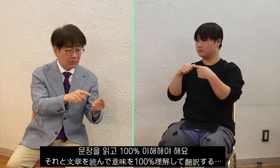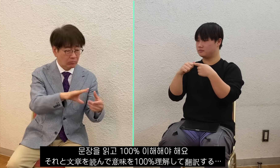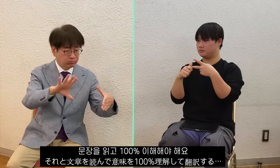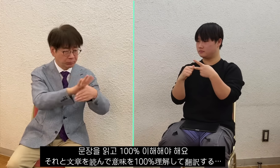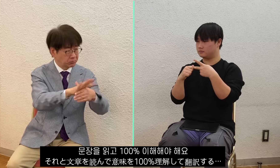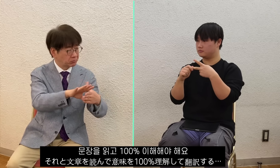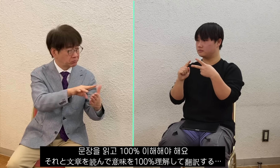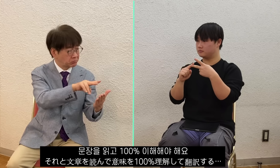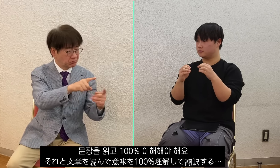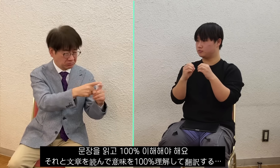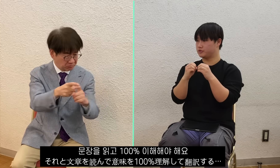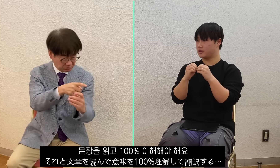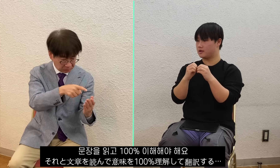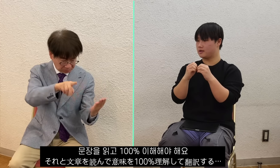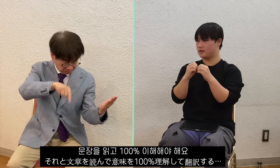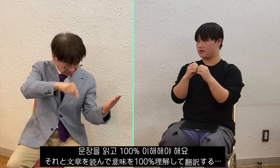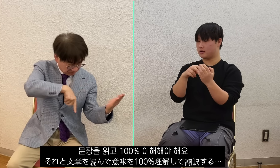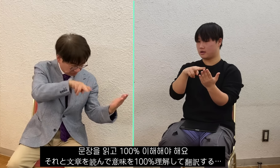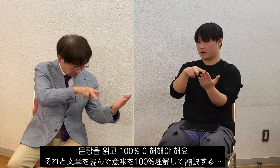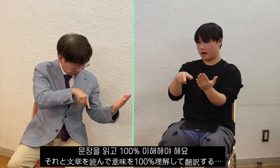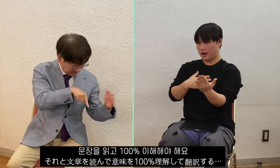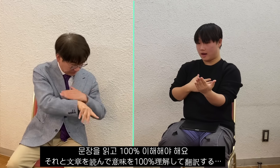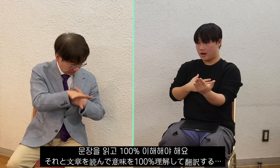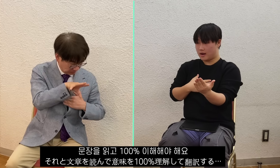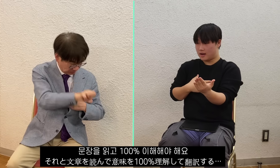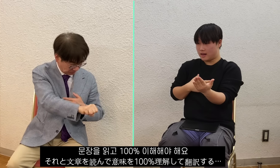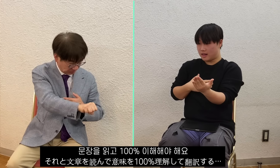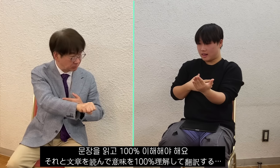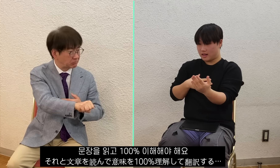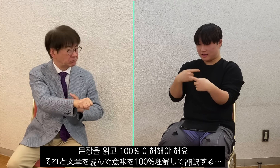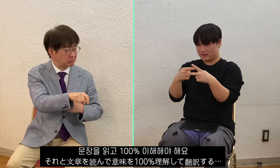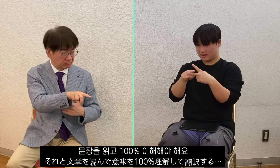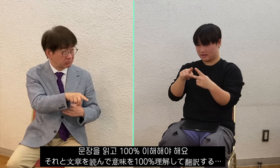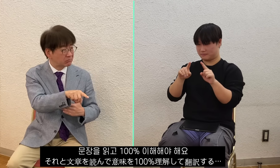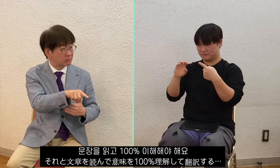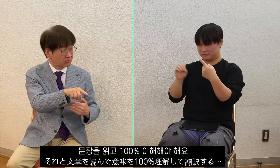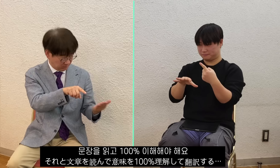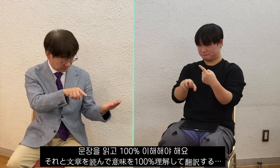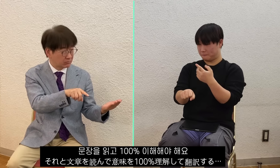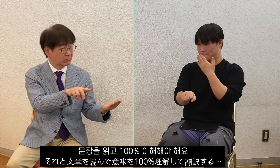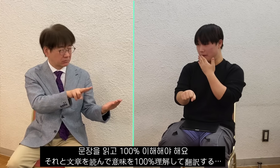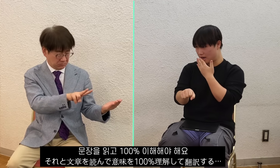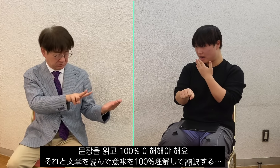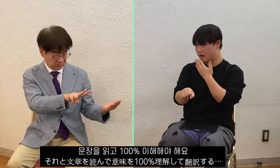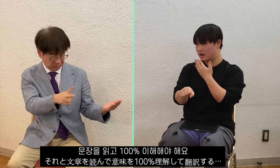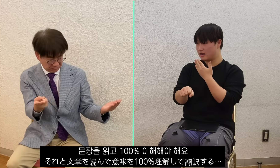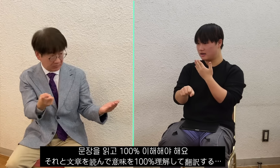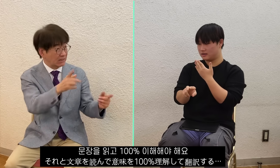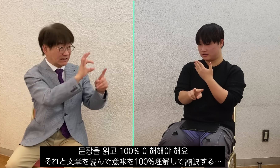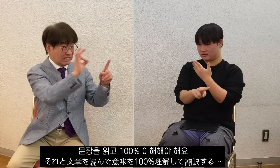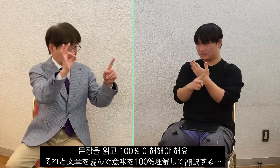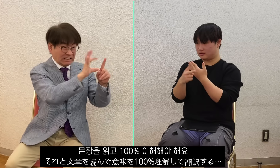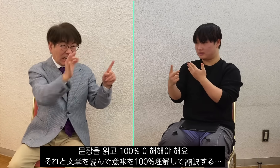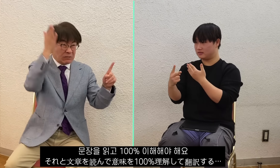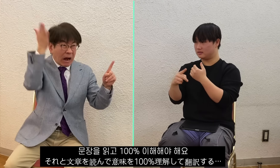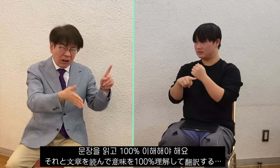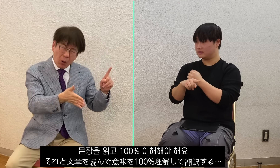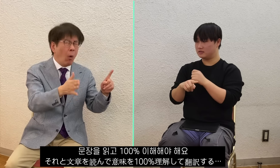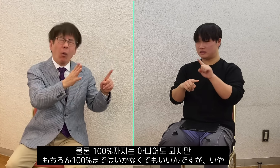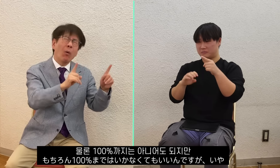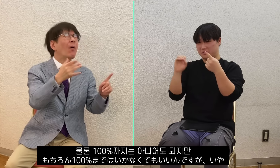read and understand sentences 100%.